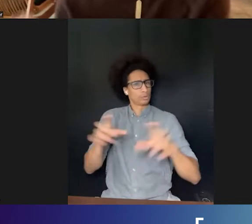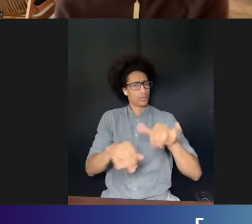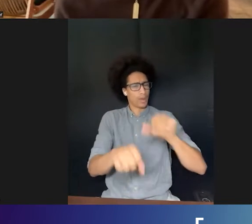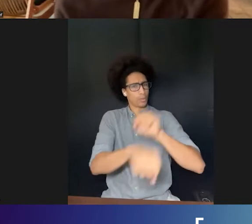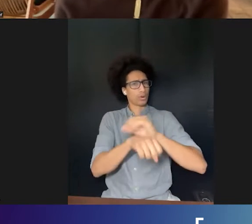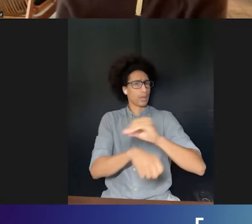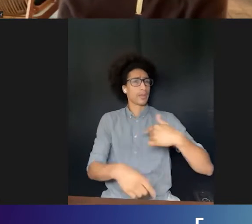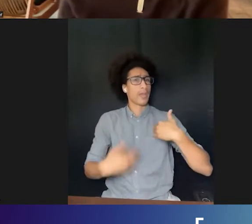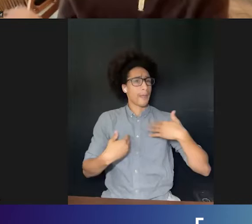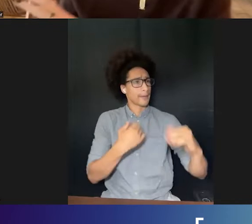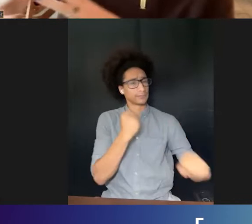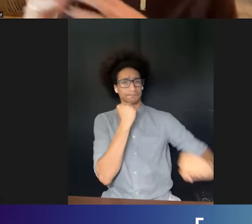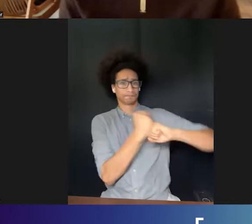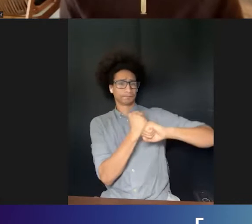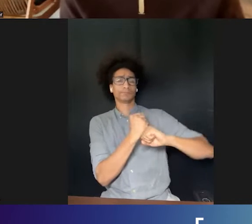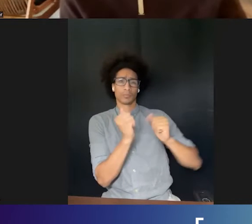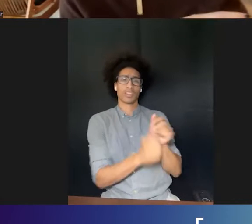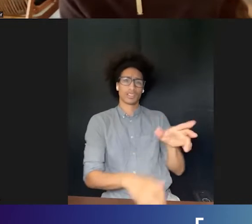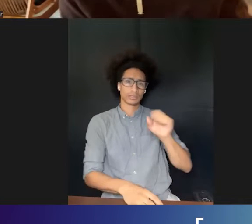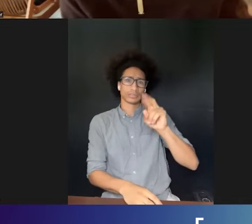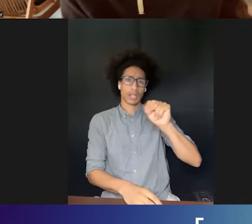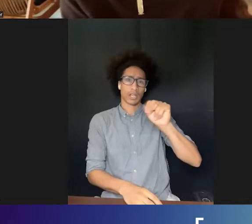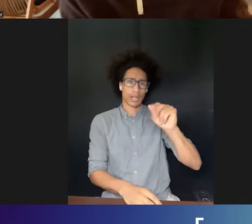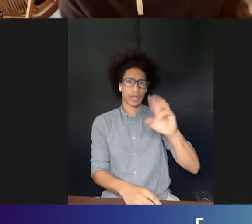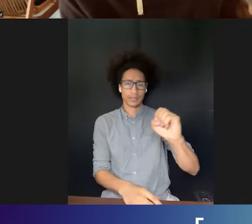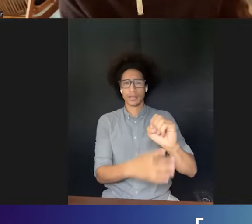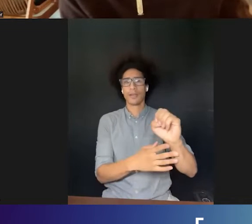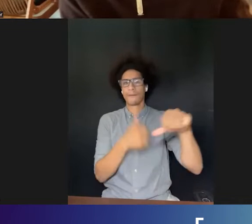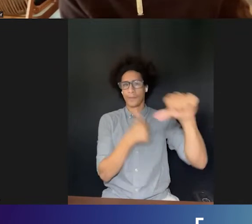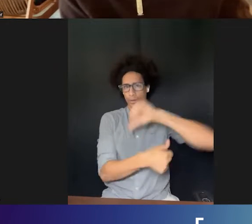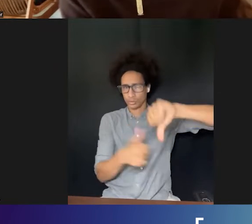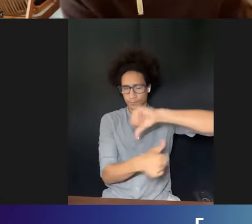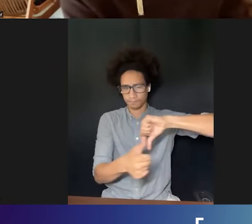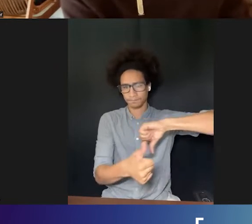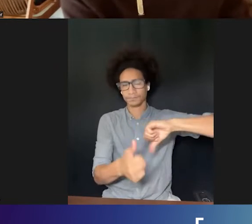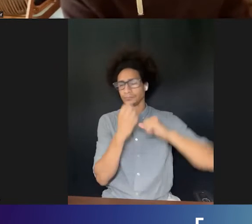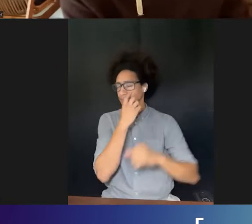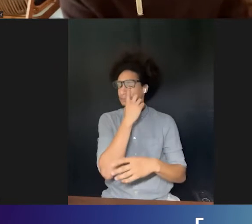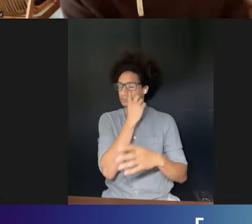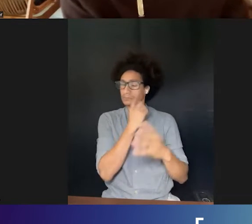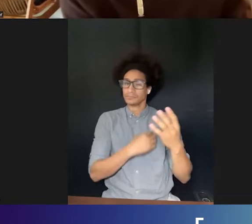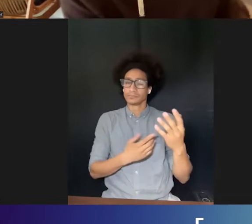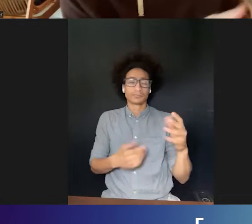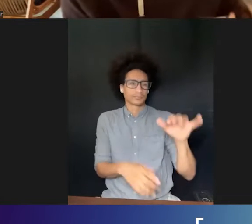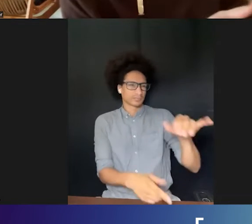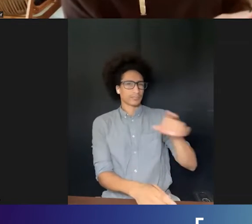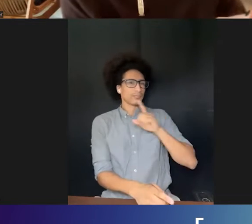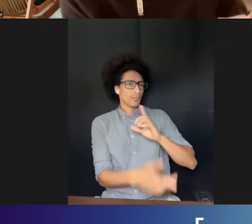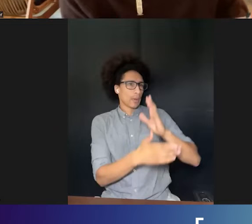the Sundance Fellowship, that was with certain, you know, pieces of the of the, you know, the sort of distribution